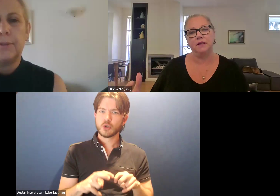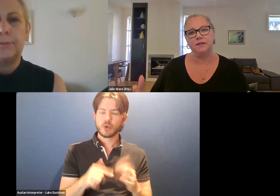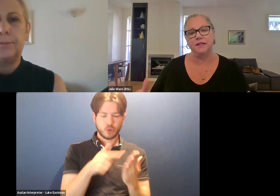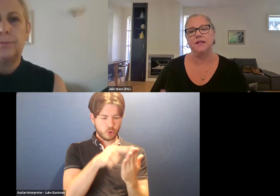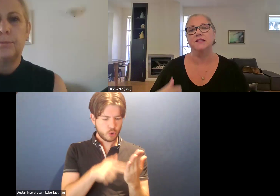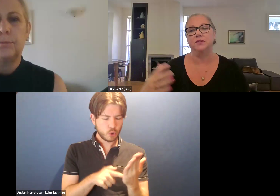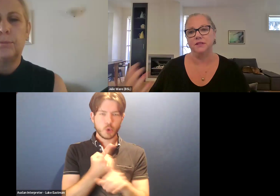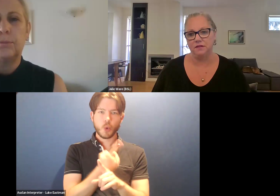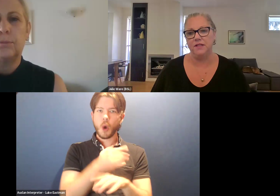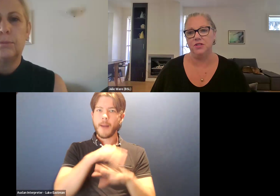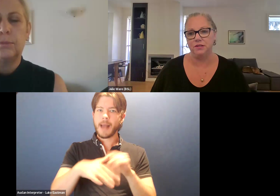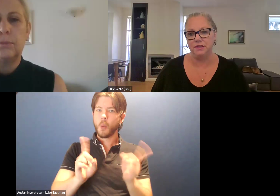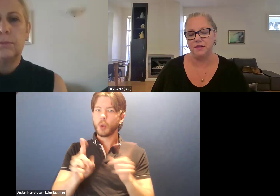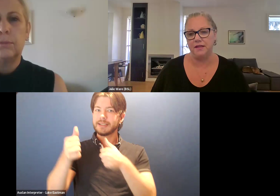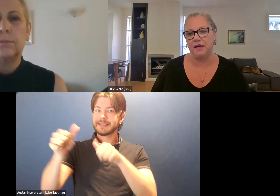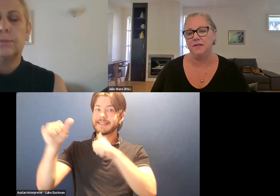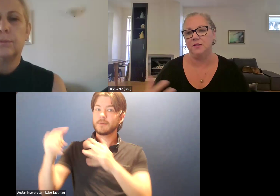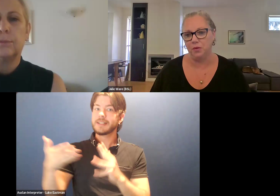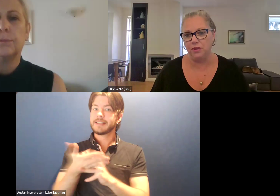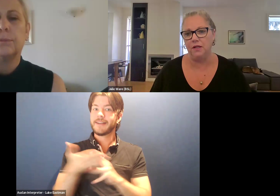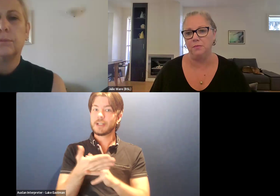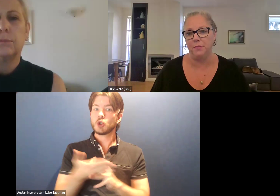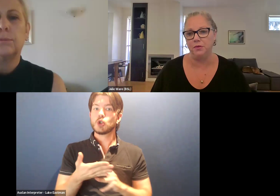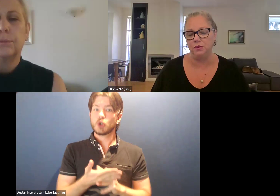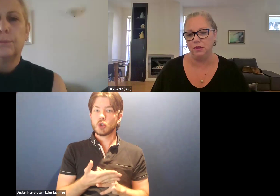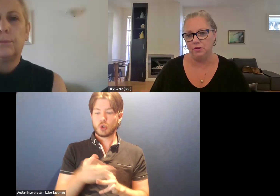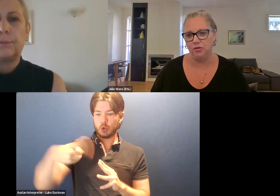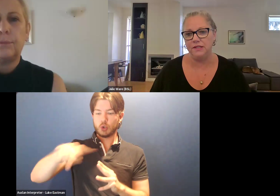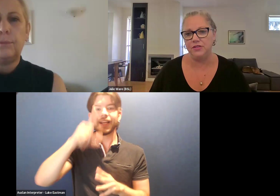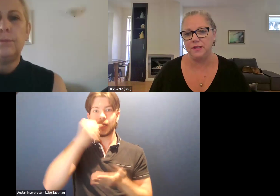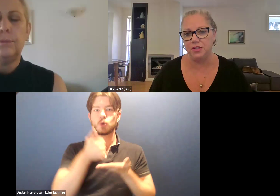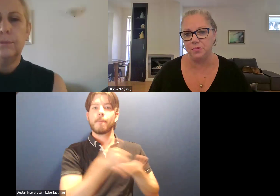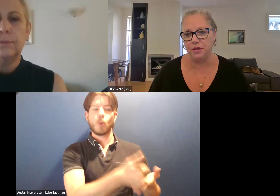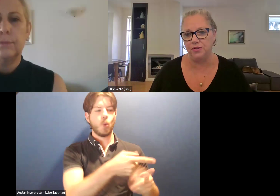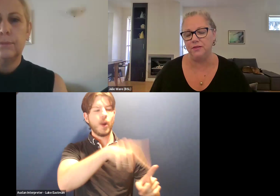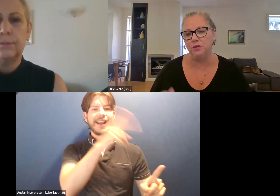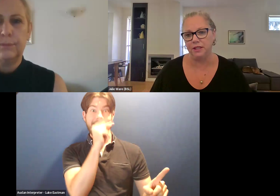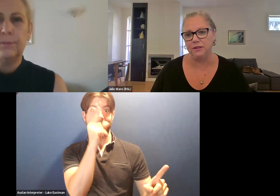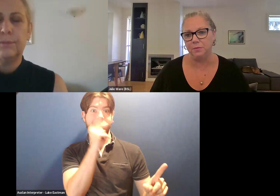the successful interventions that can support young people through this